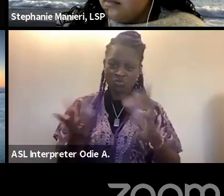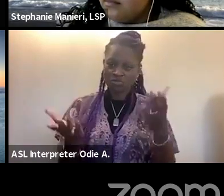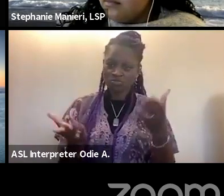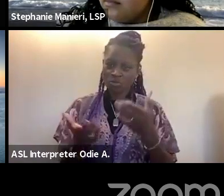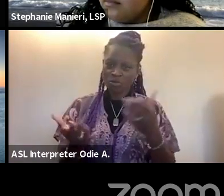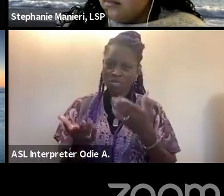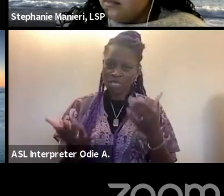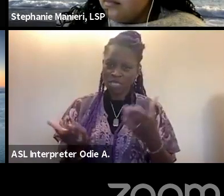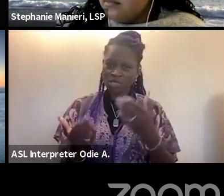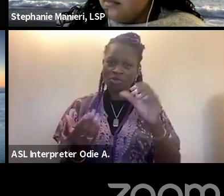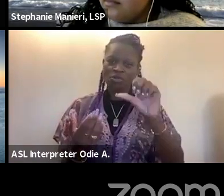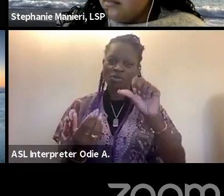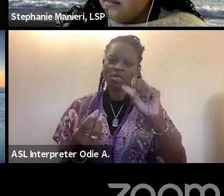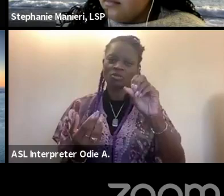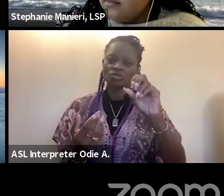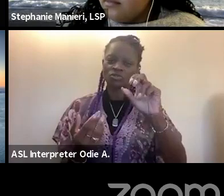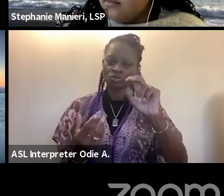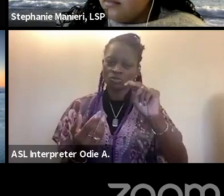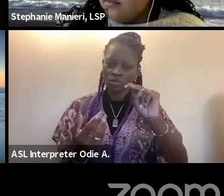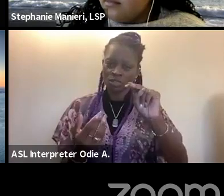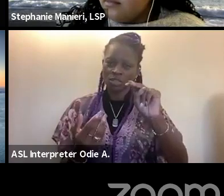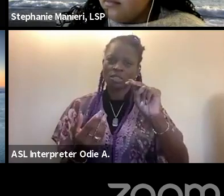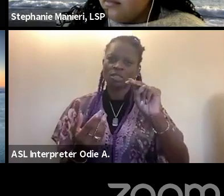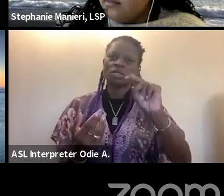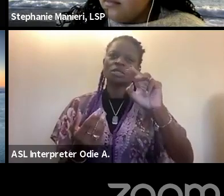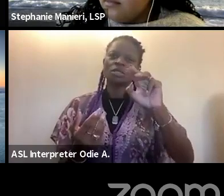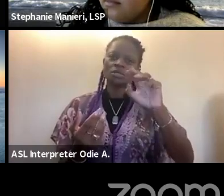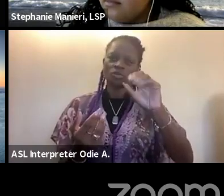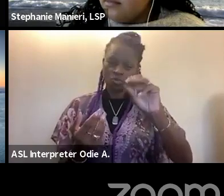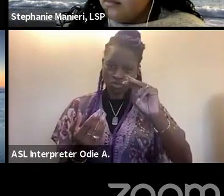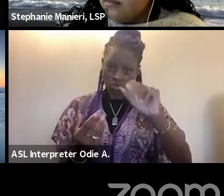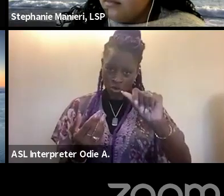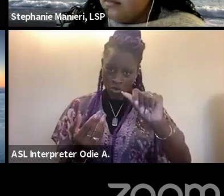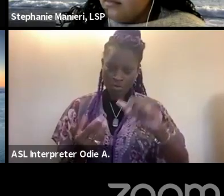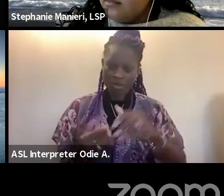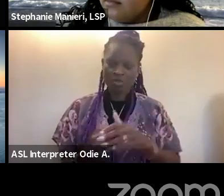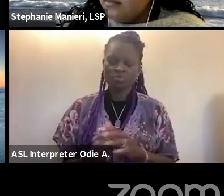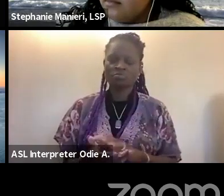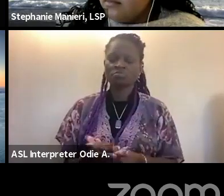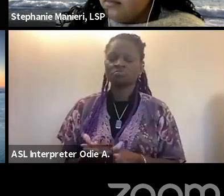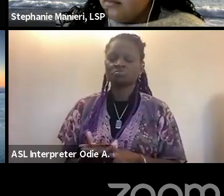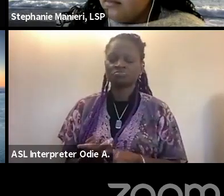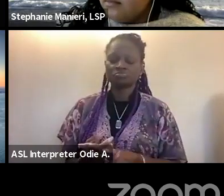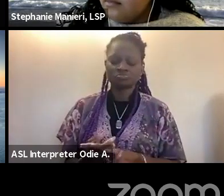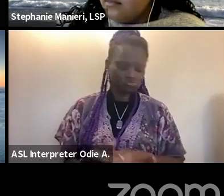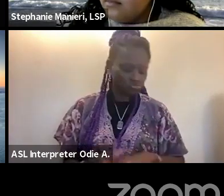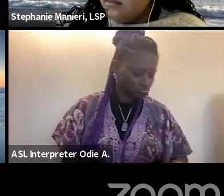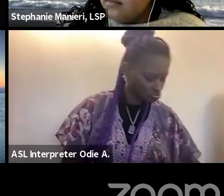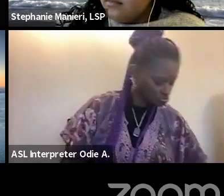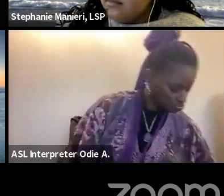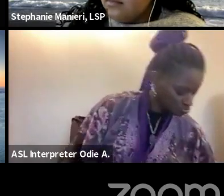being fully vaccinated, with another 7% partially vaccinated. And here in Snowmouth County, we are